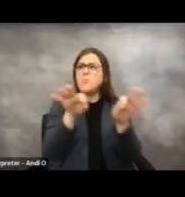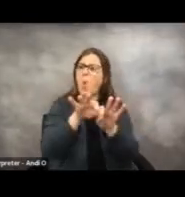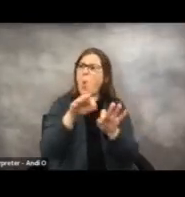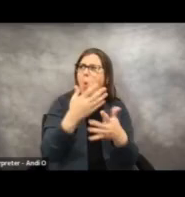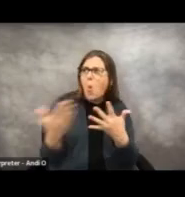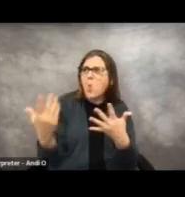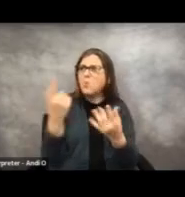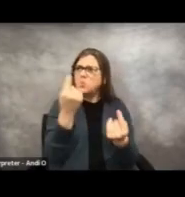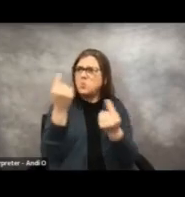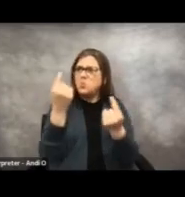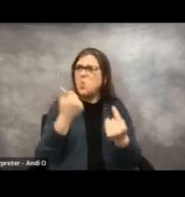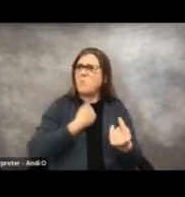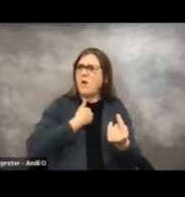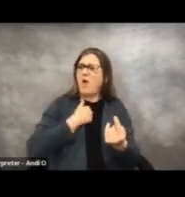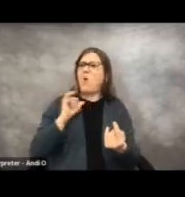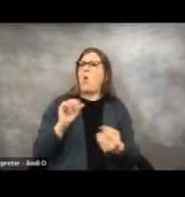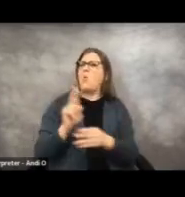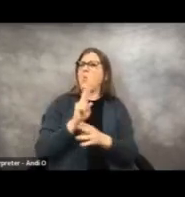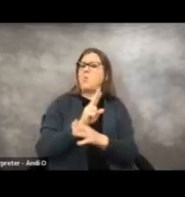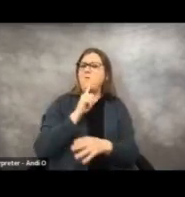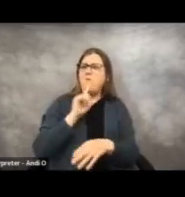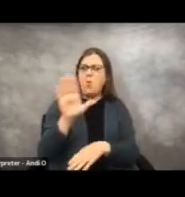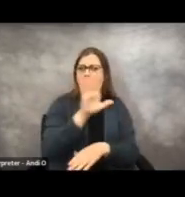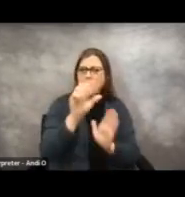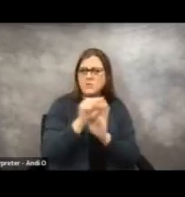make the child welfare system in your state brain injury